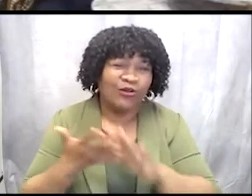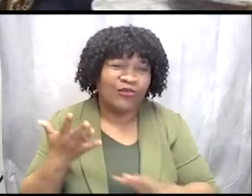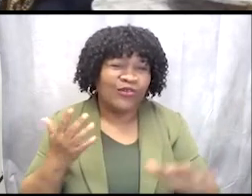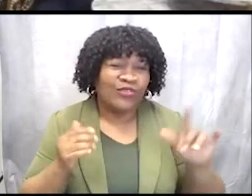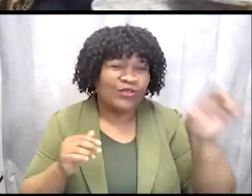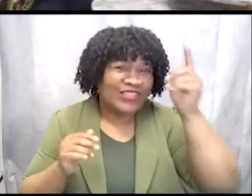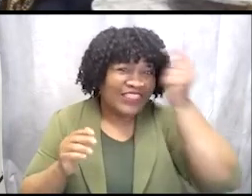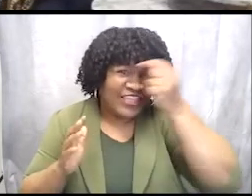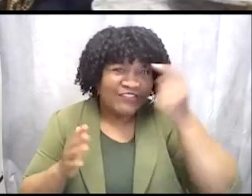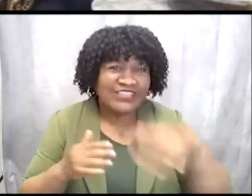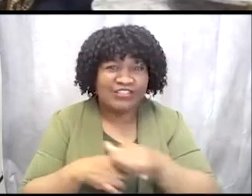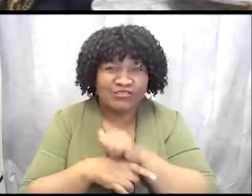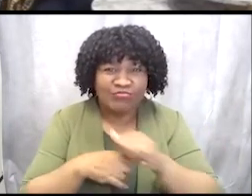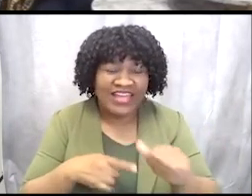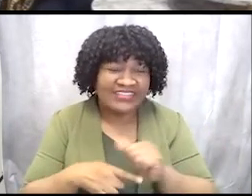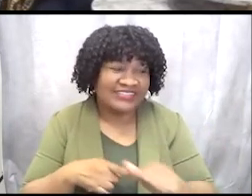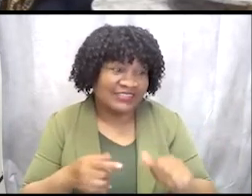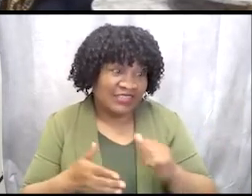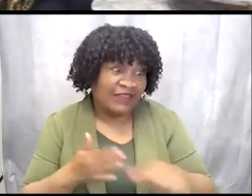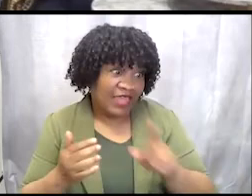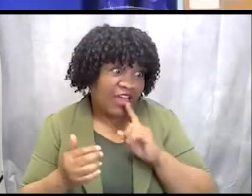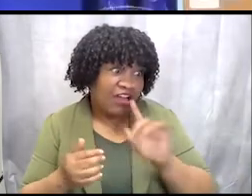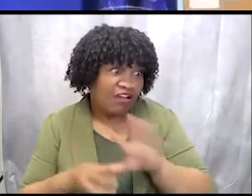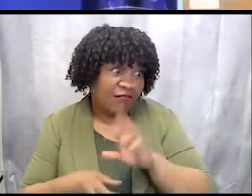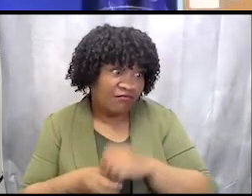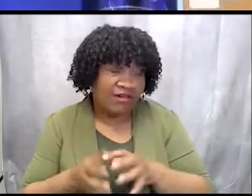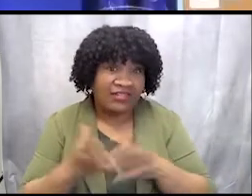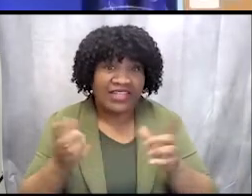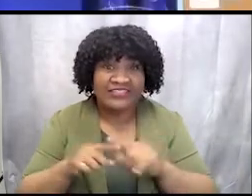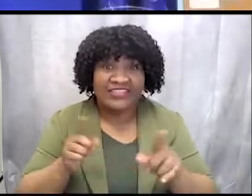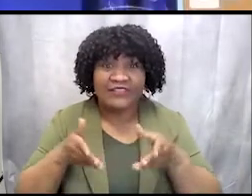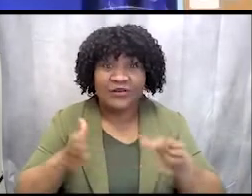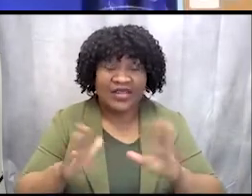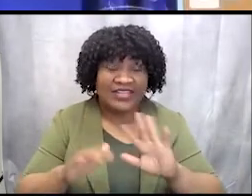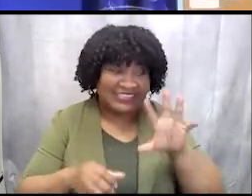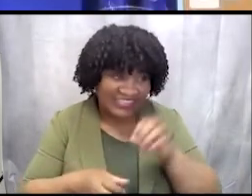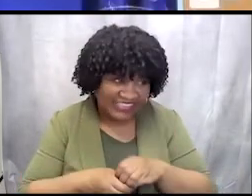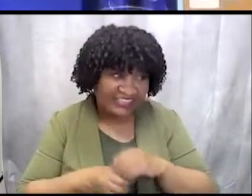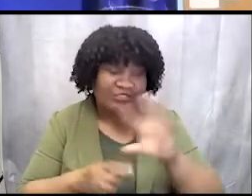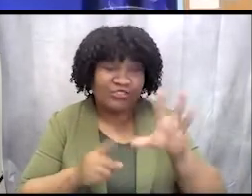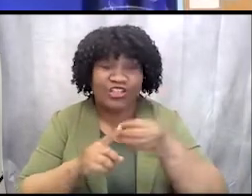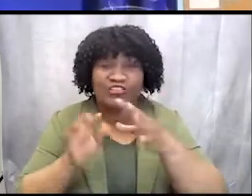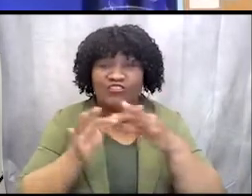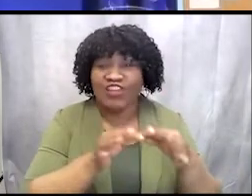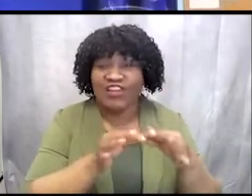and those theories and those practices, which are embodied in a lot of ways in the culturally relevant approaches, but aren't (mumbles)-